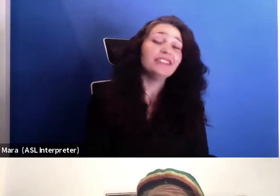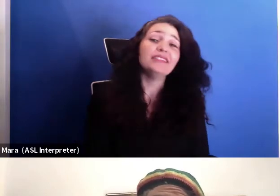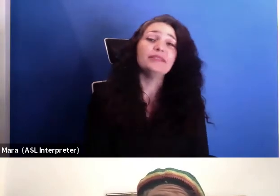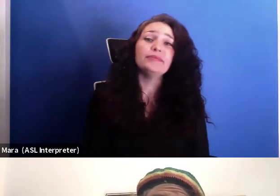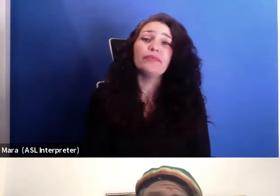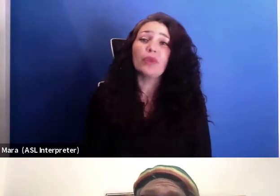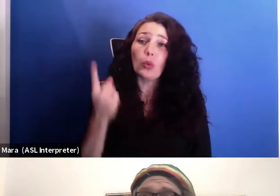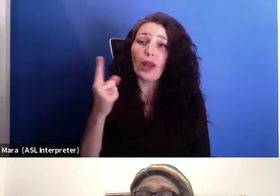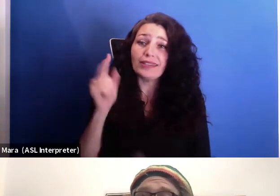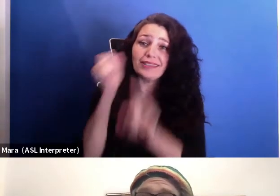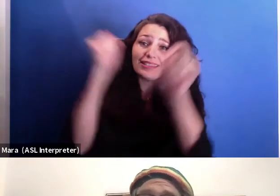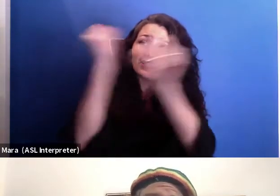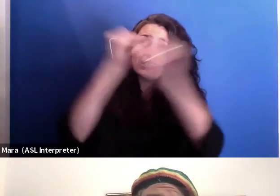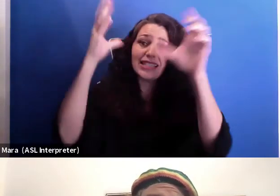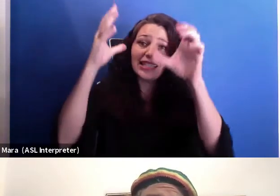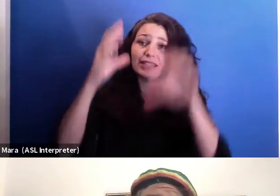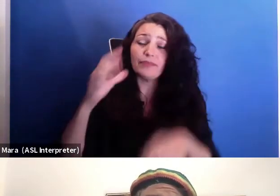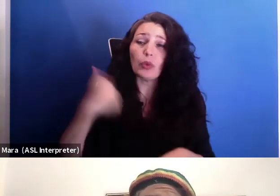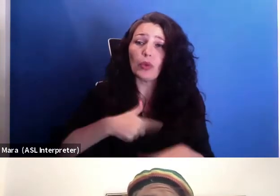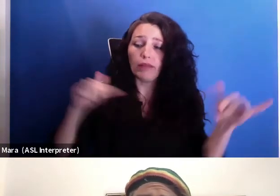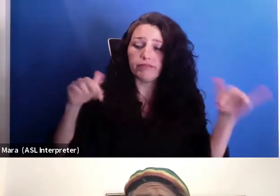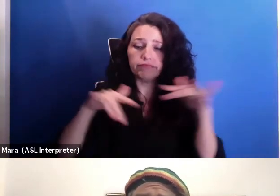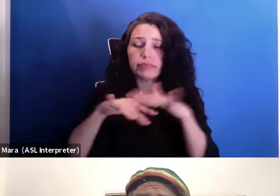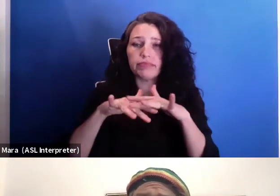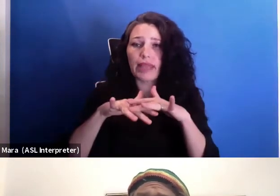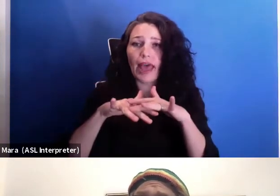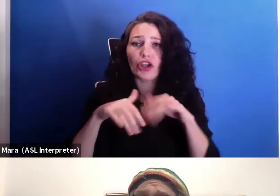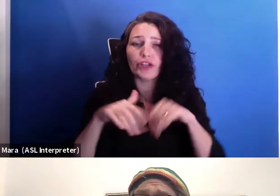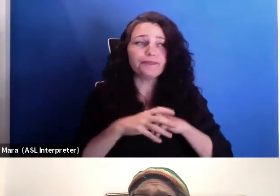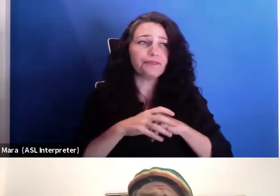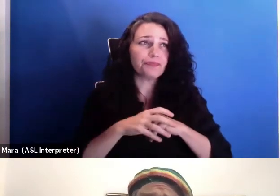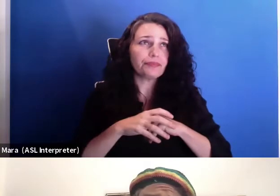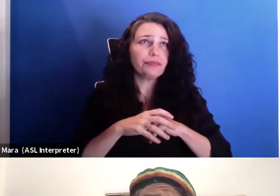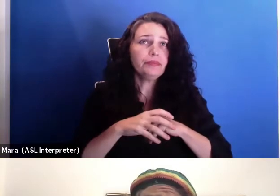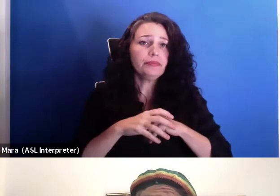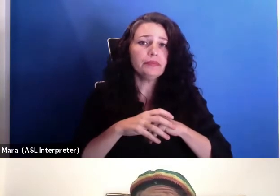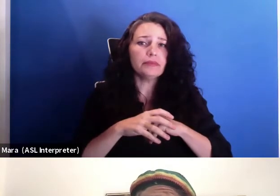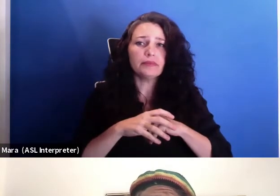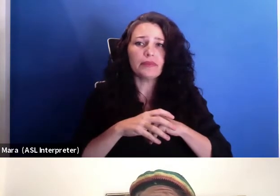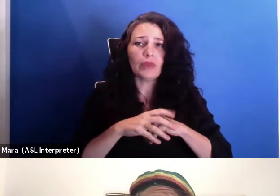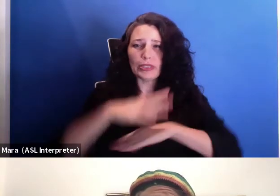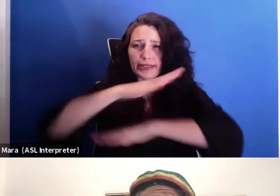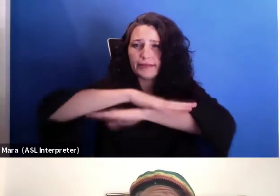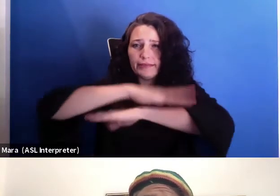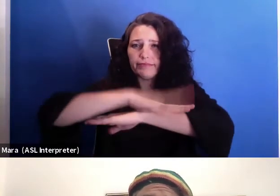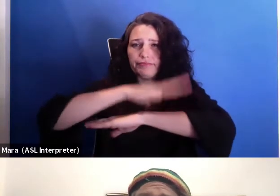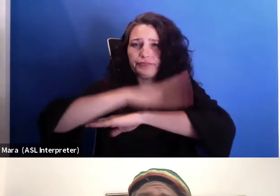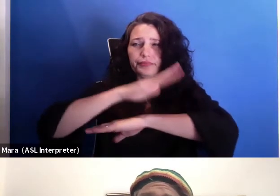where we're all gathered around a table outside and having this video